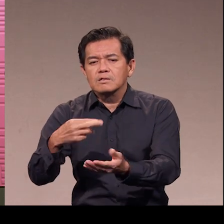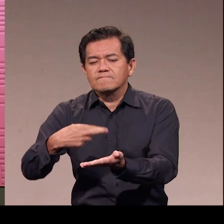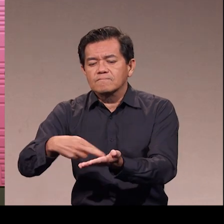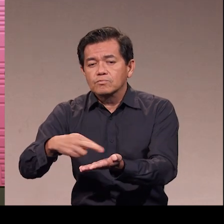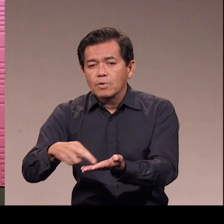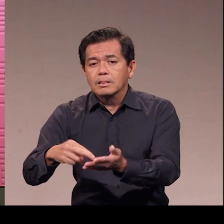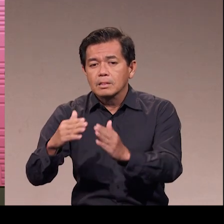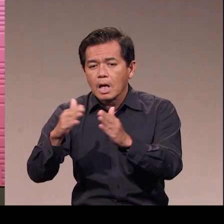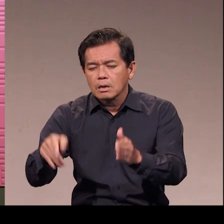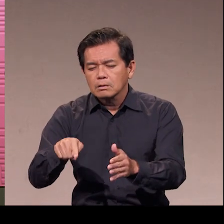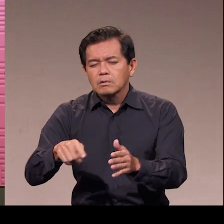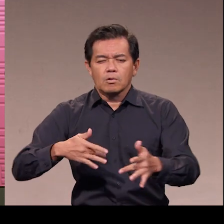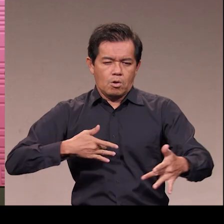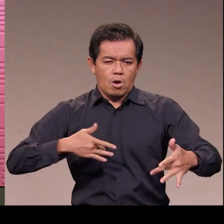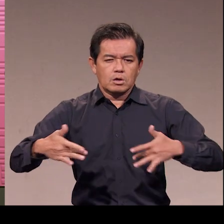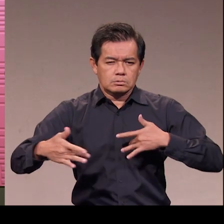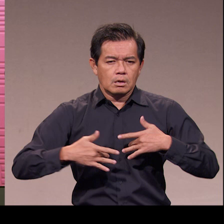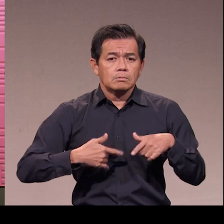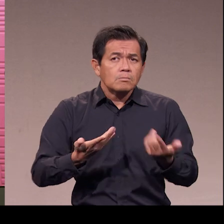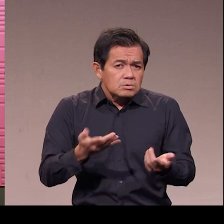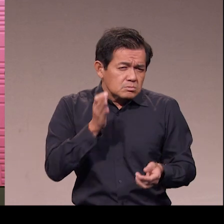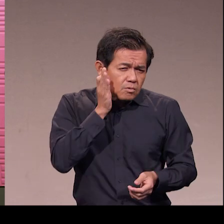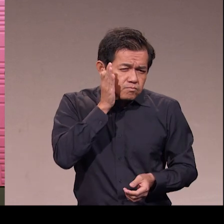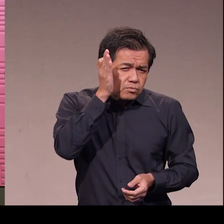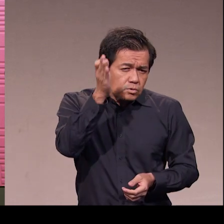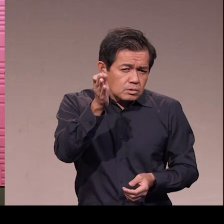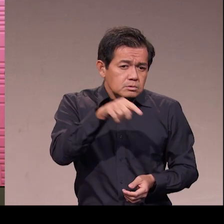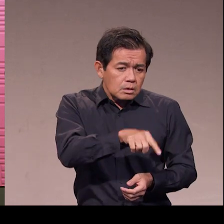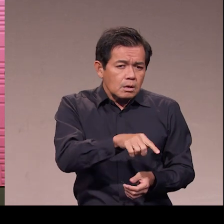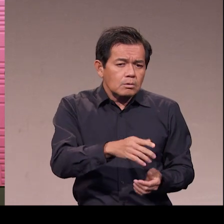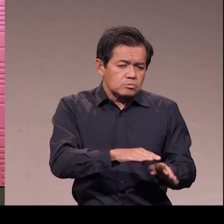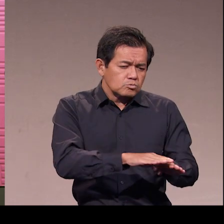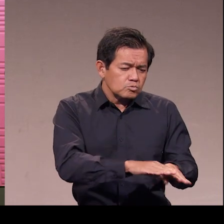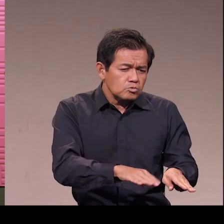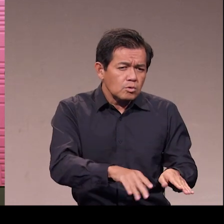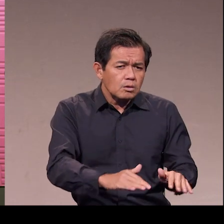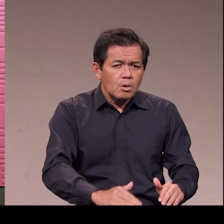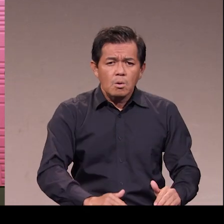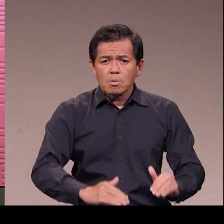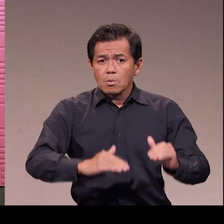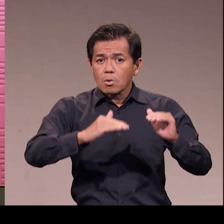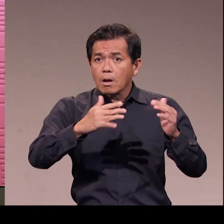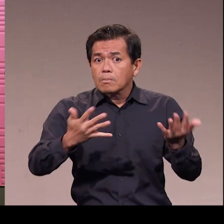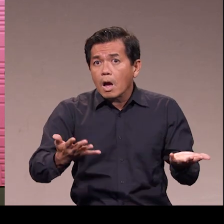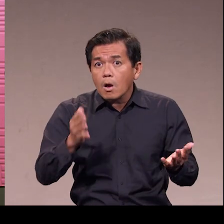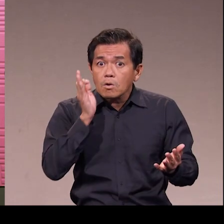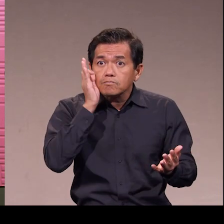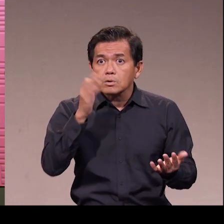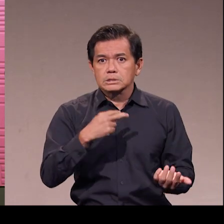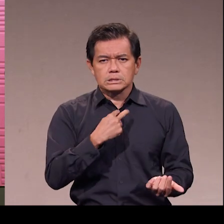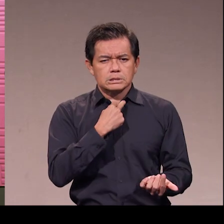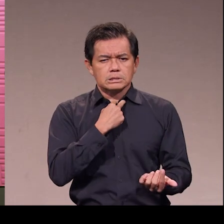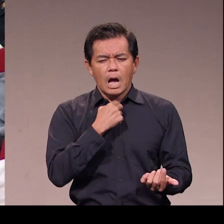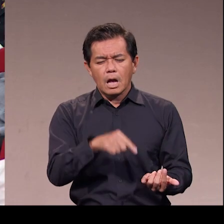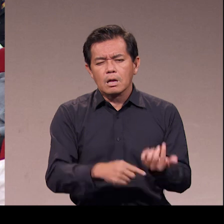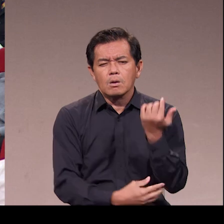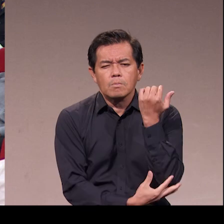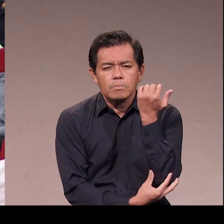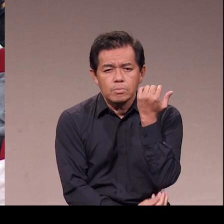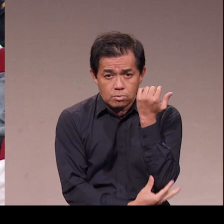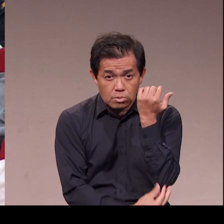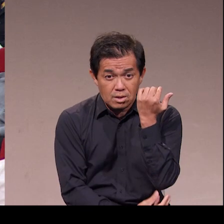that of their children. They may be trapped in the poverty cycle throughout their lives.